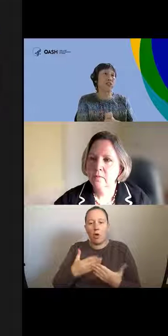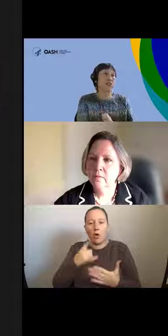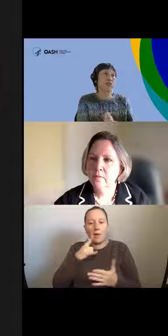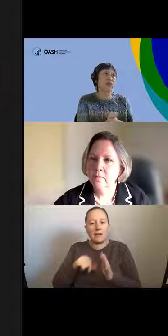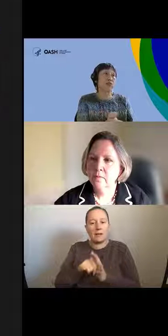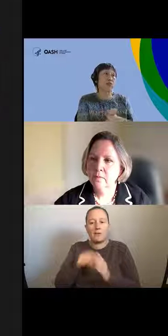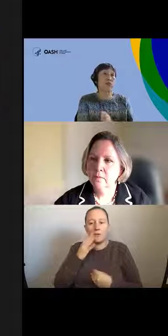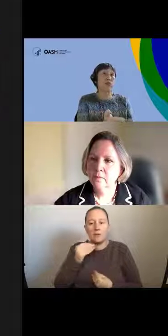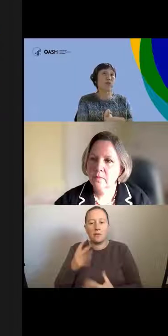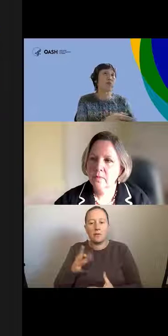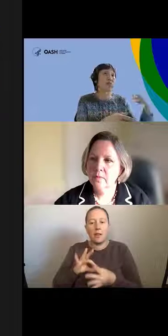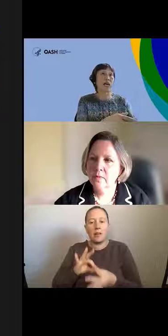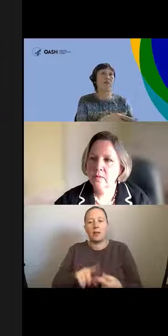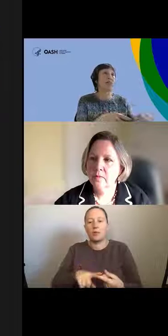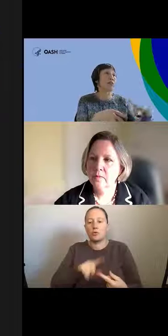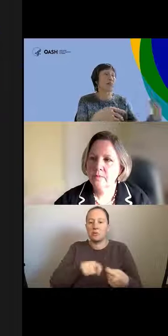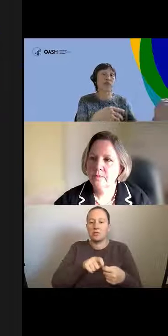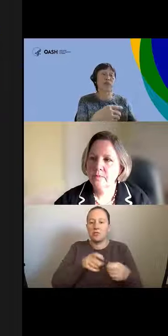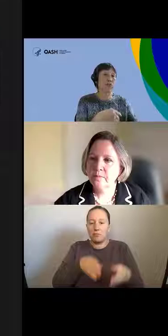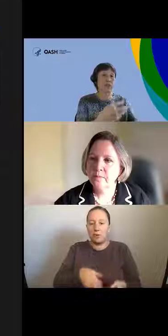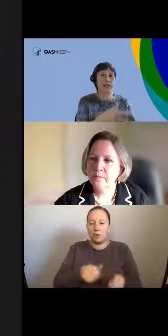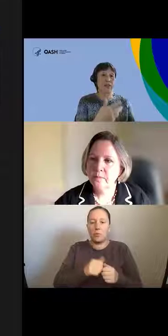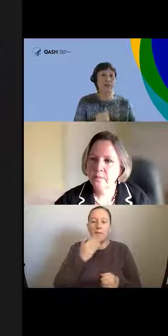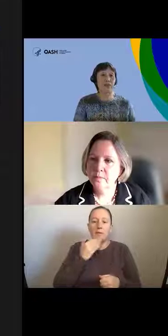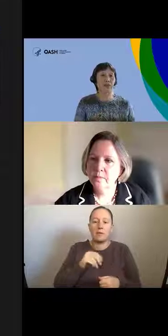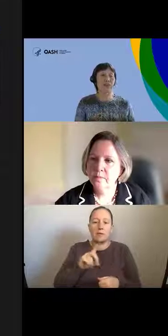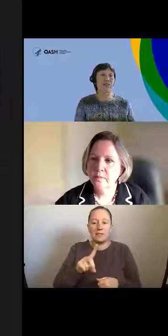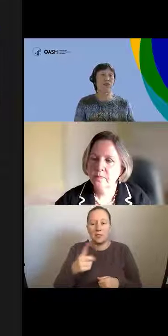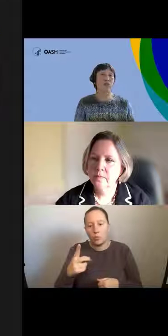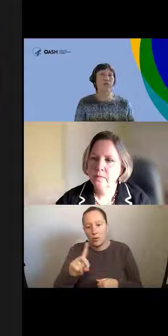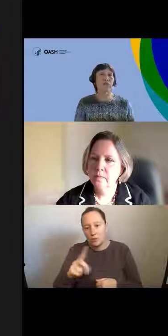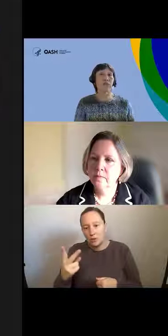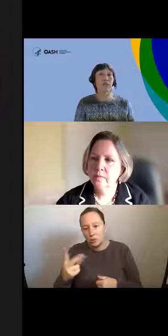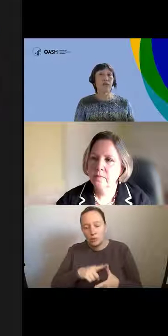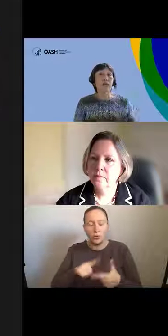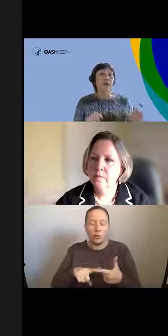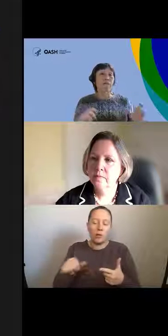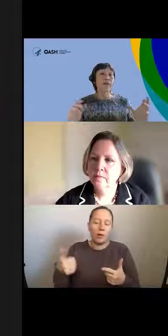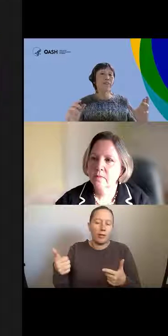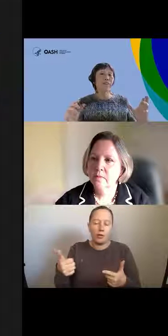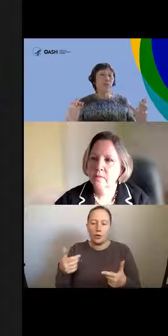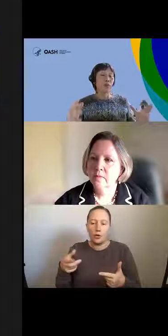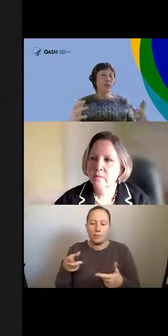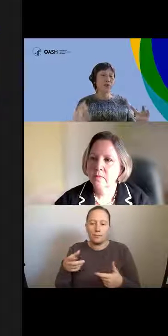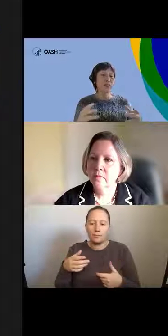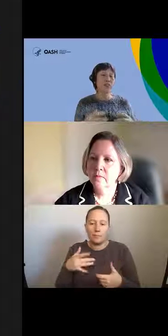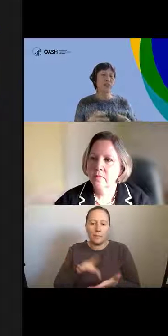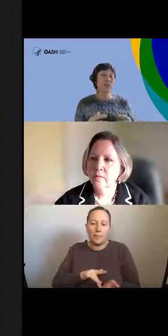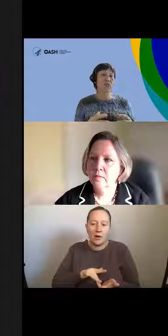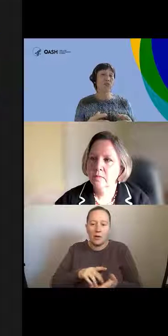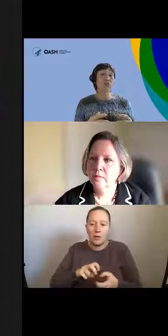linked to this person with diabetes, and all the other treatment results and so on. But for the purpose of this research,